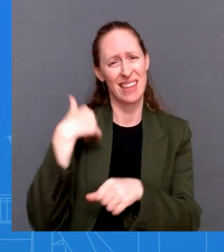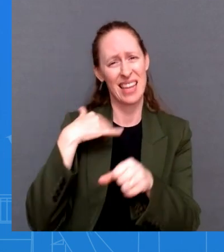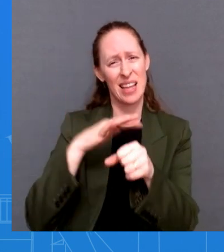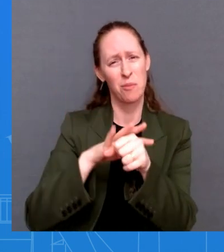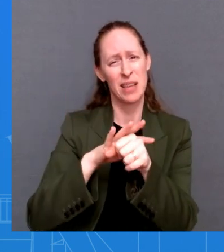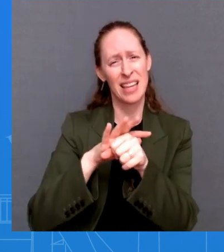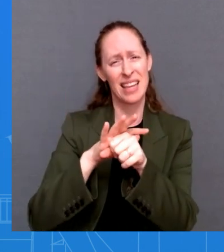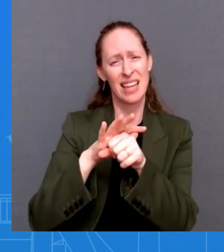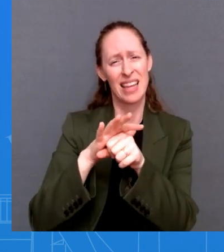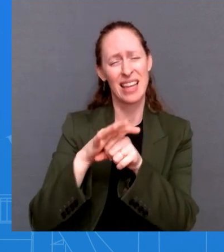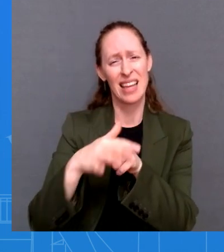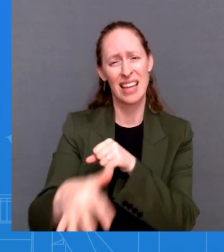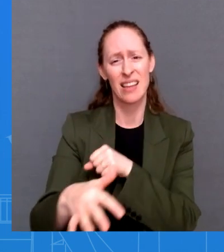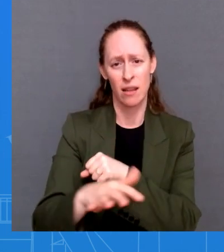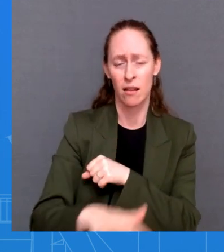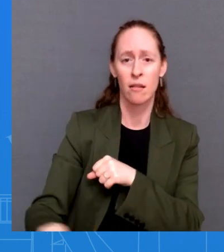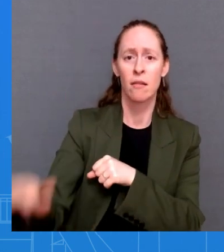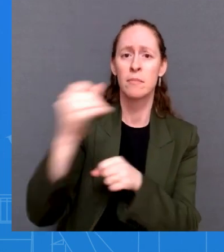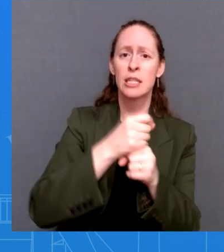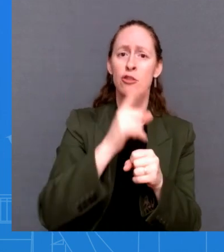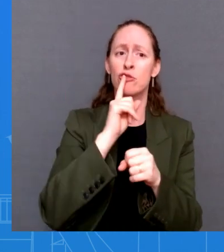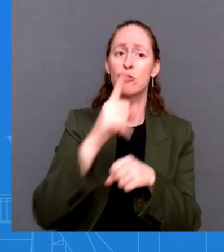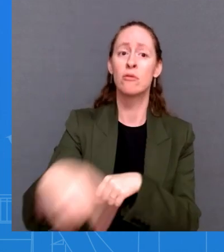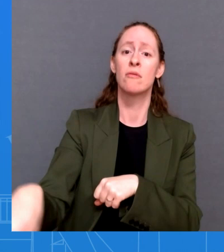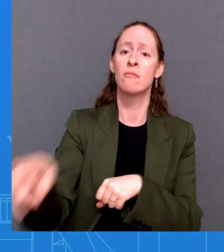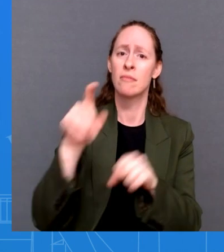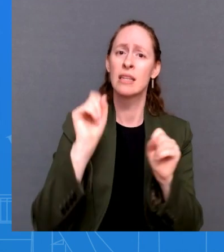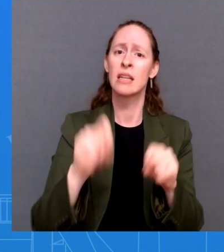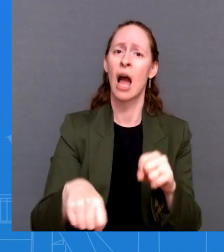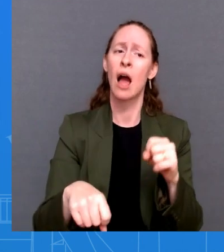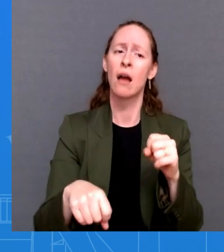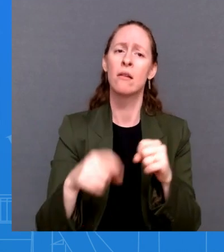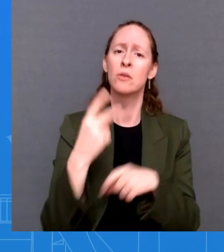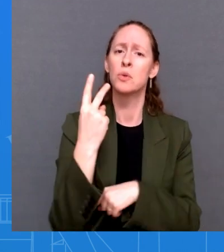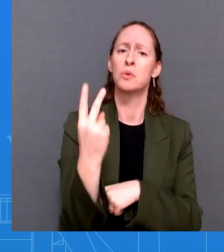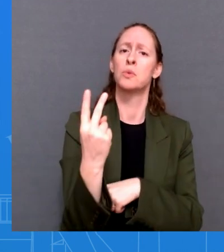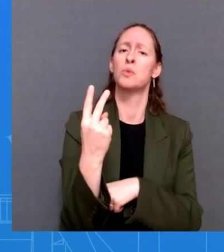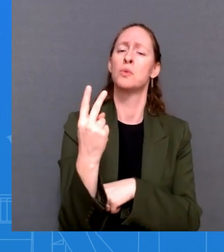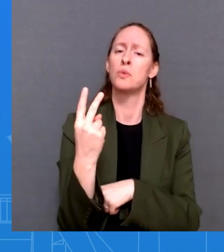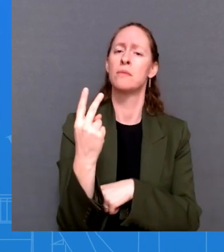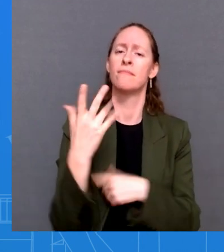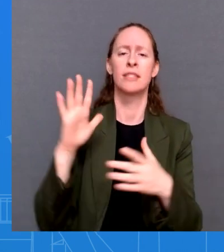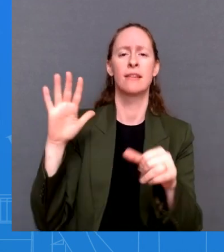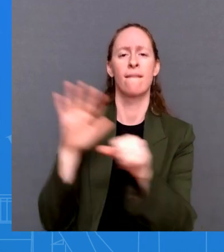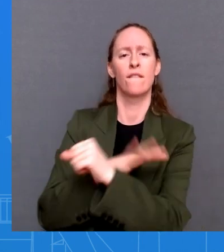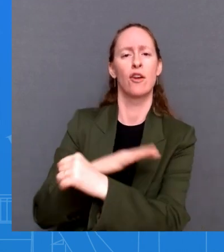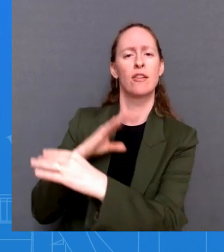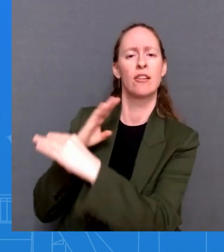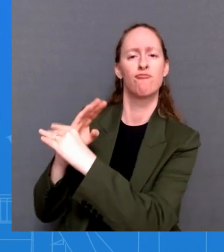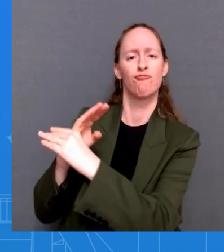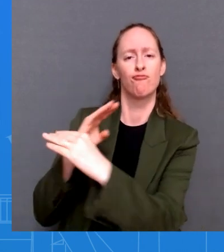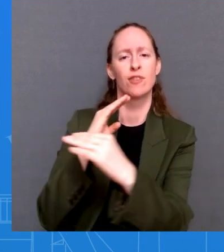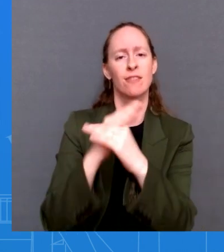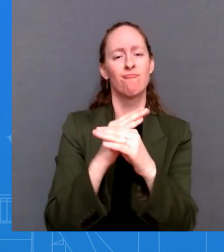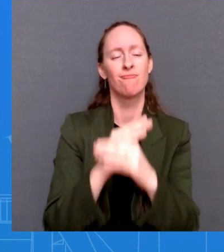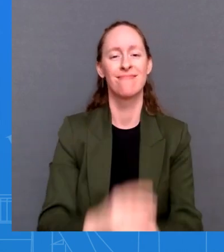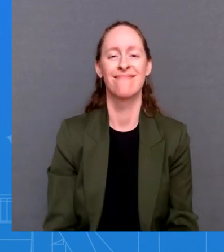to states and jurisdictions as possible. Our focus has to be getting those shots into arms. Over the past couple of weeks.